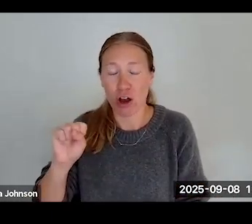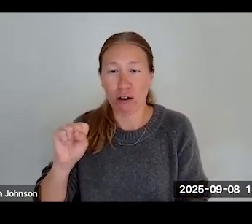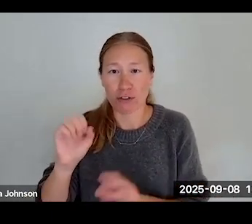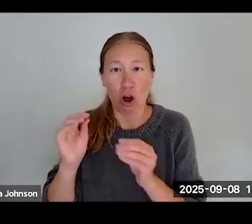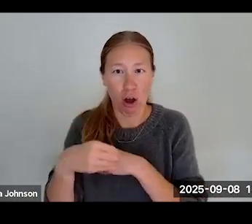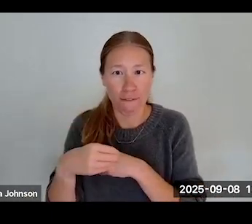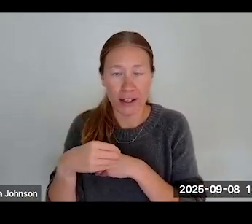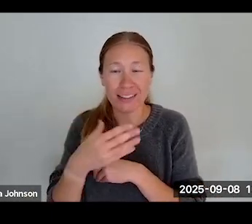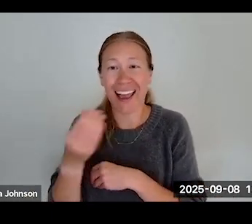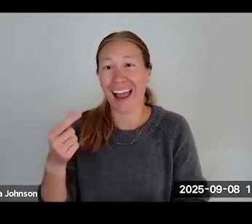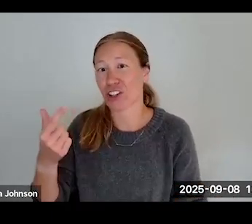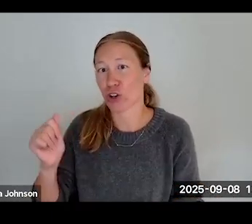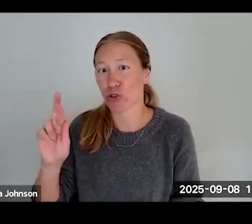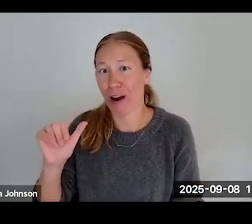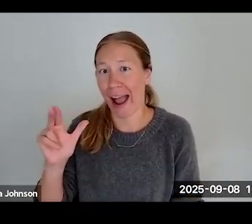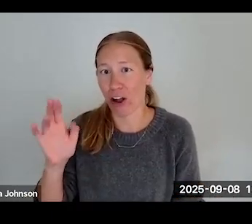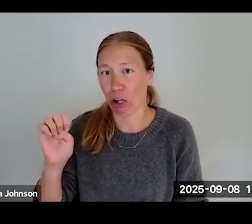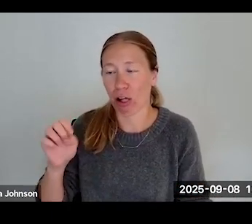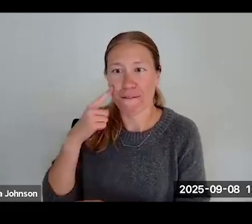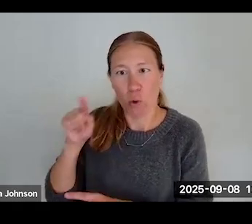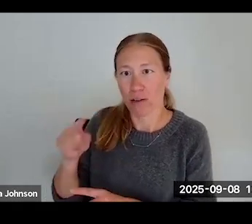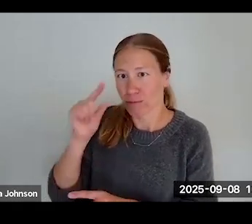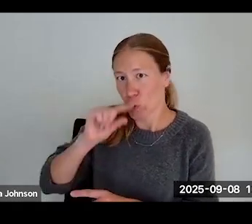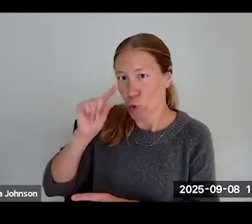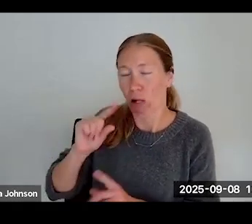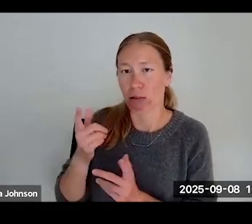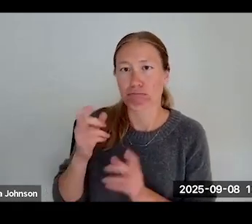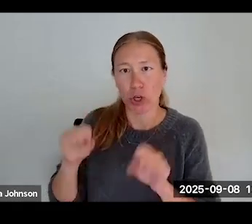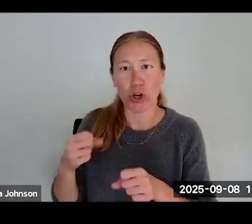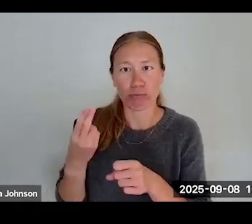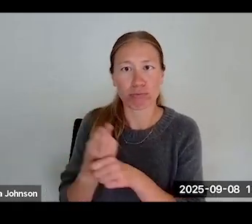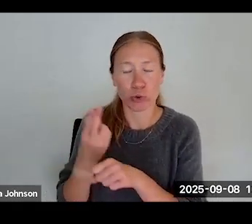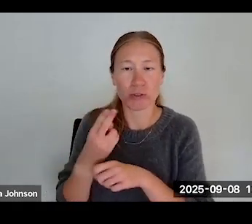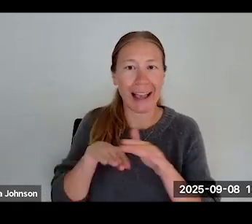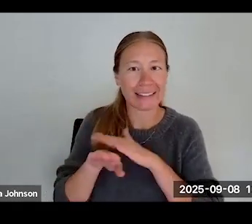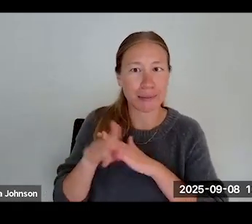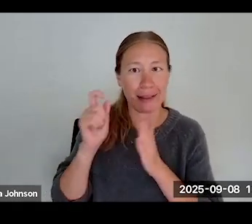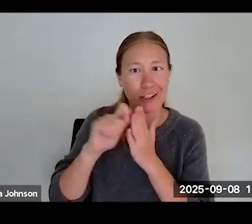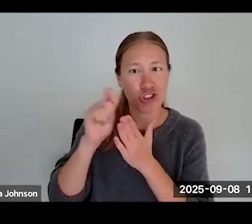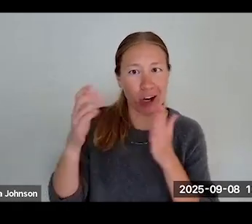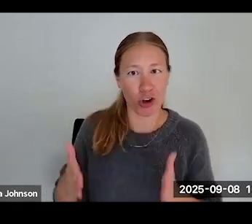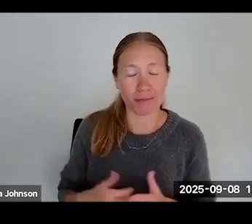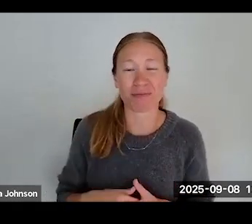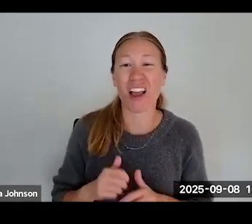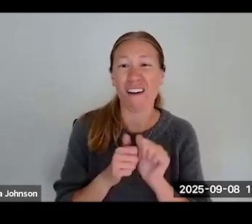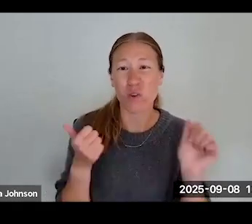as well as Grackle in the Google Office suite. We recommend avoiding PDF as a format where possible.